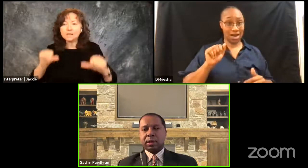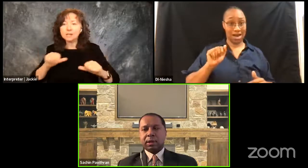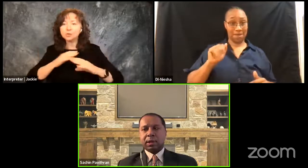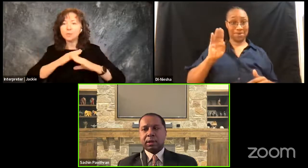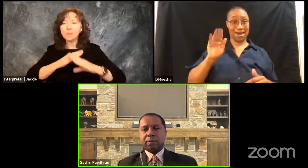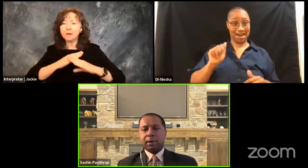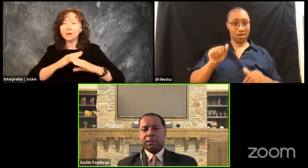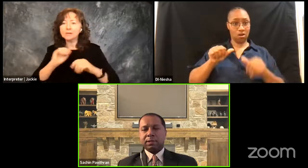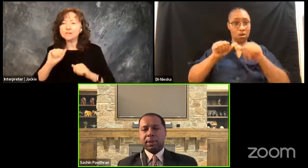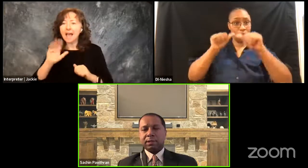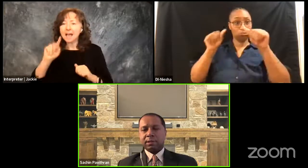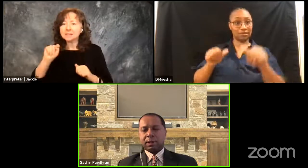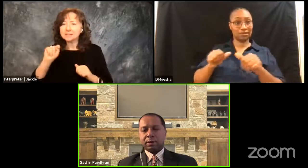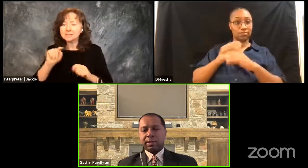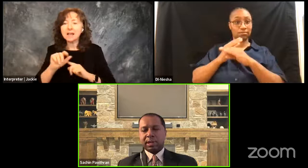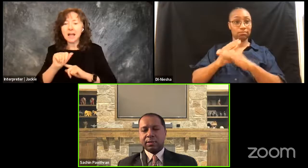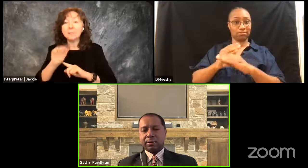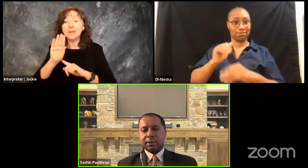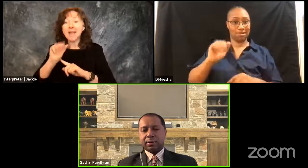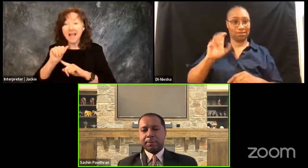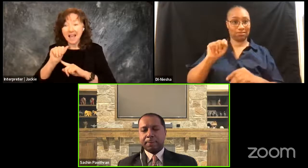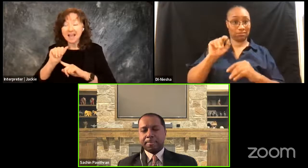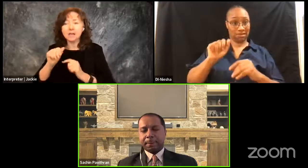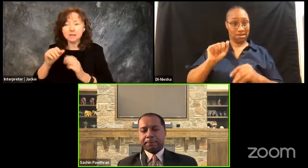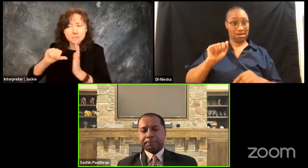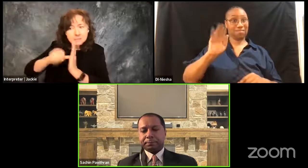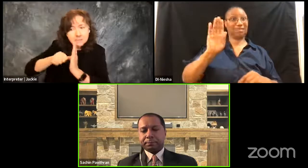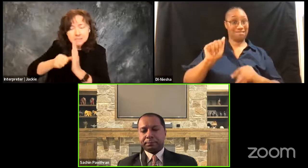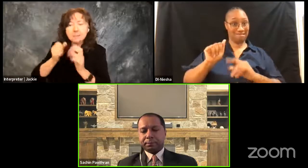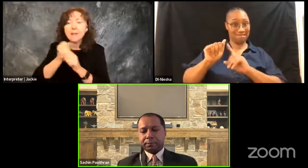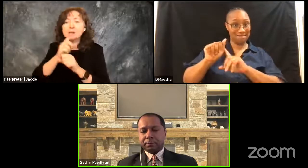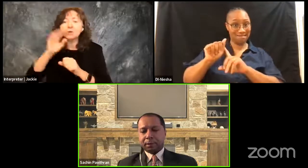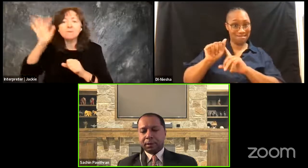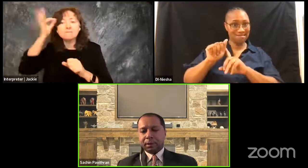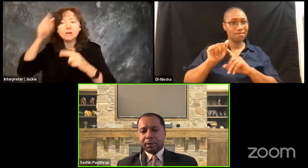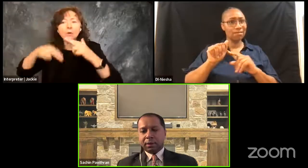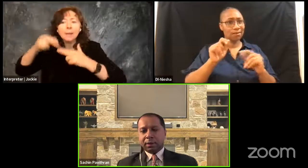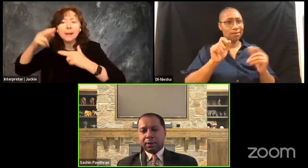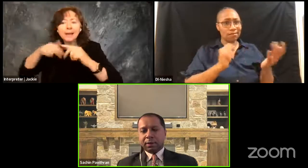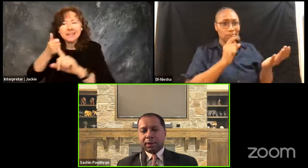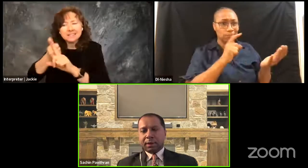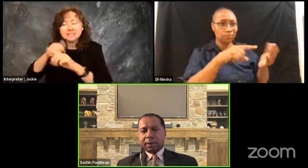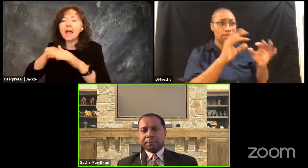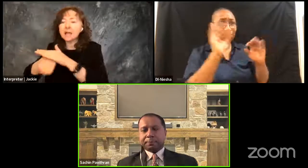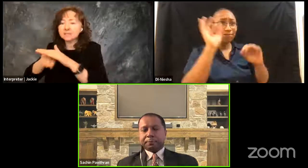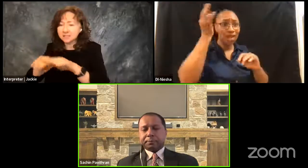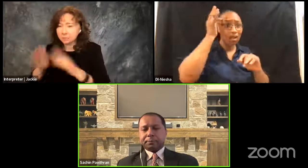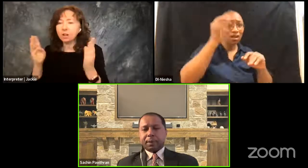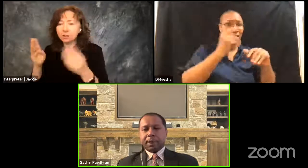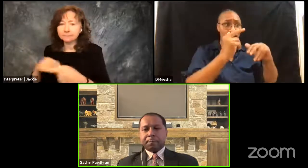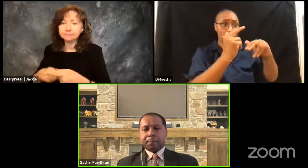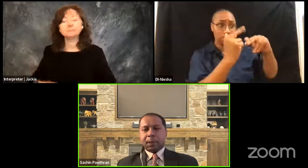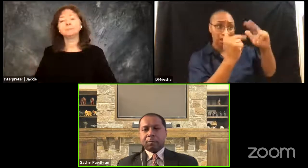that federal spaces are accessible.